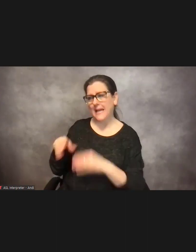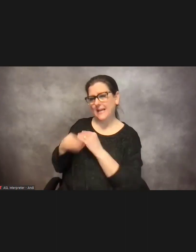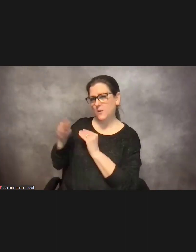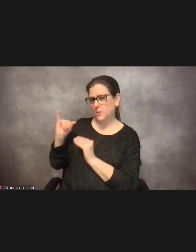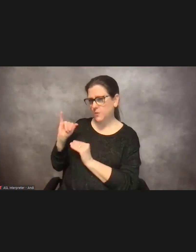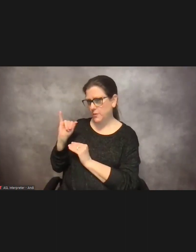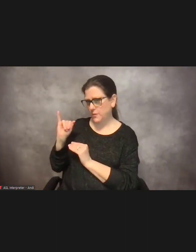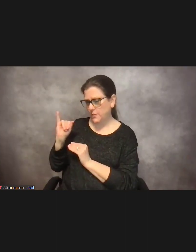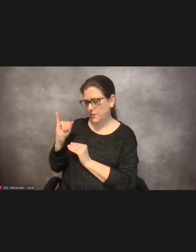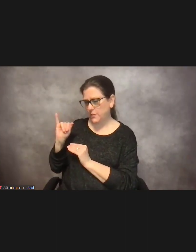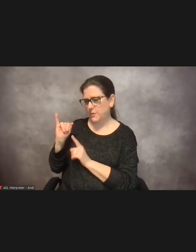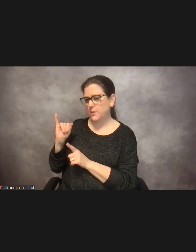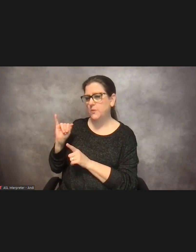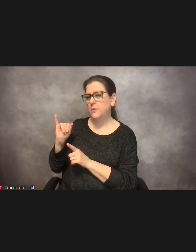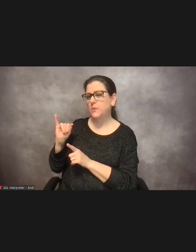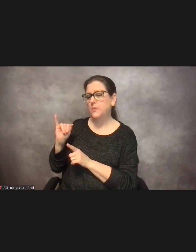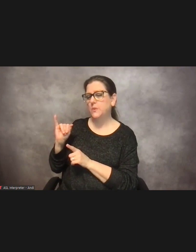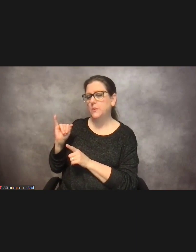I want to add one thing.